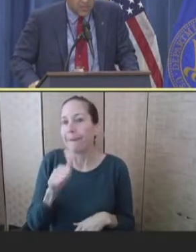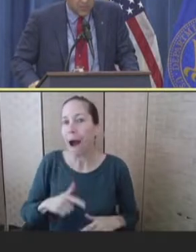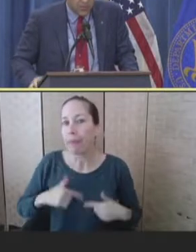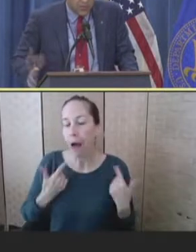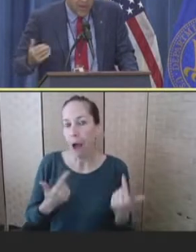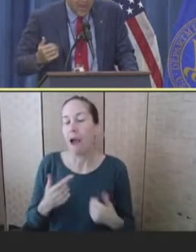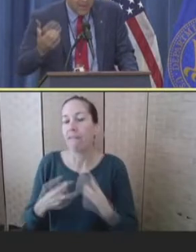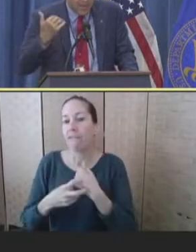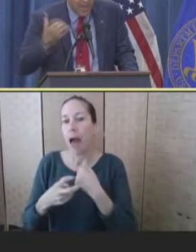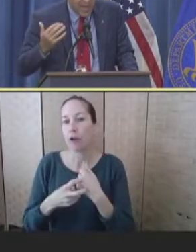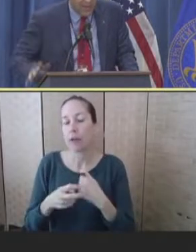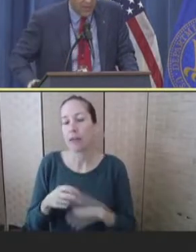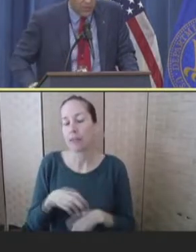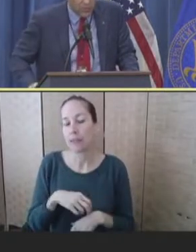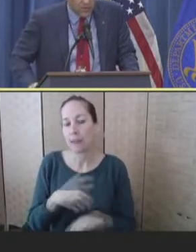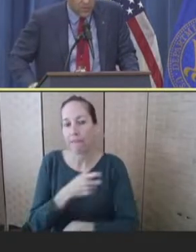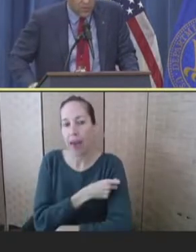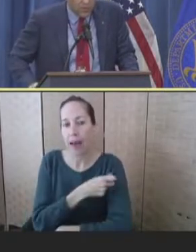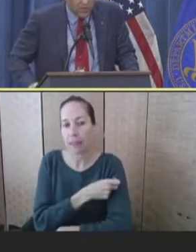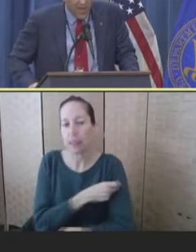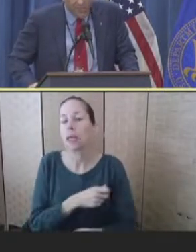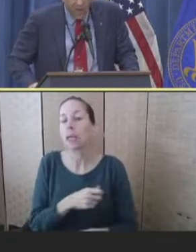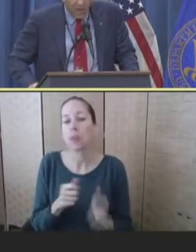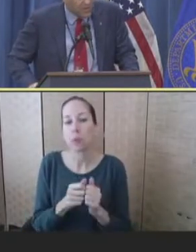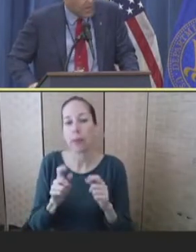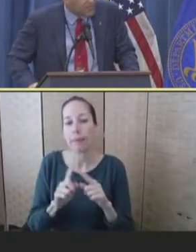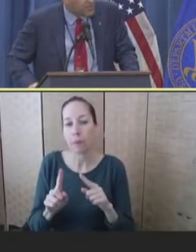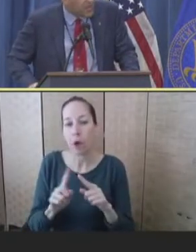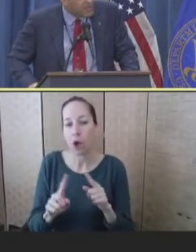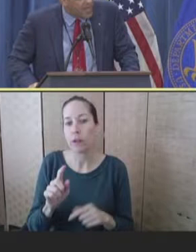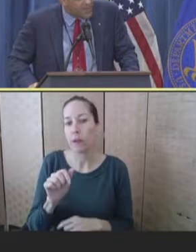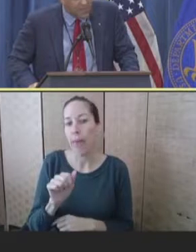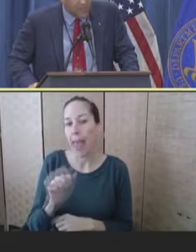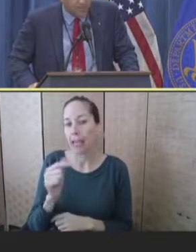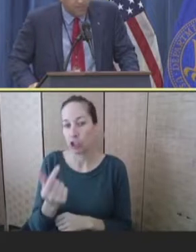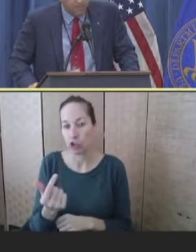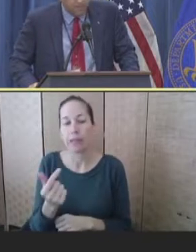through an IM and an IN route would provide broad protection. Next slide, please.